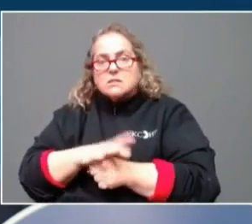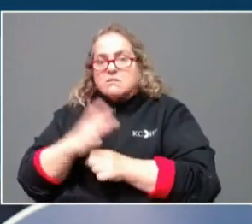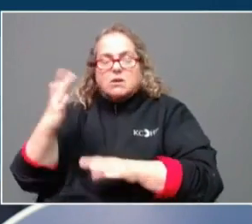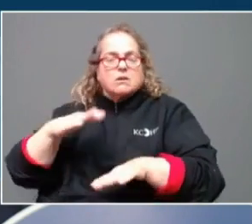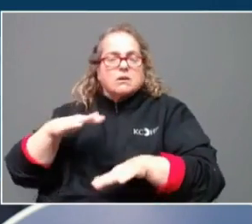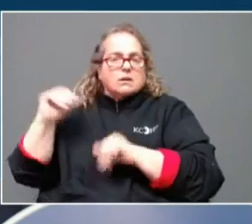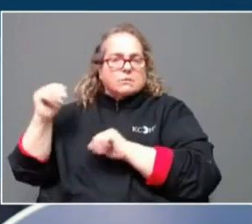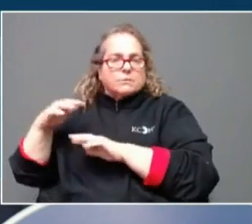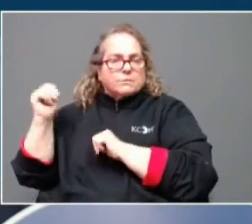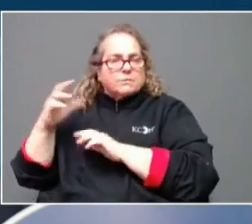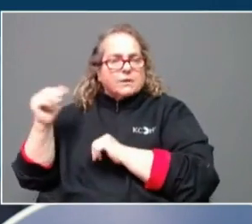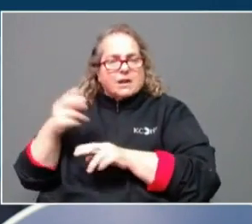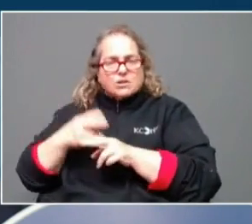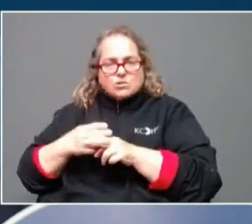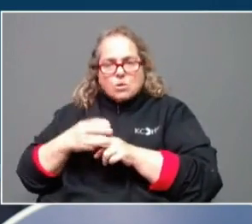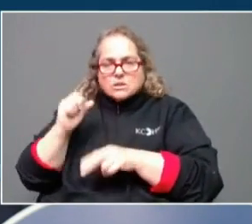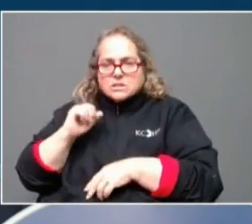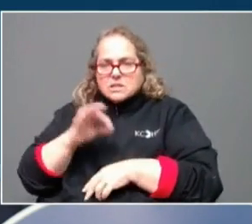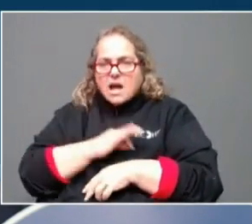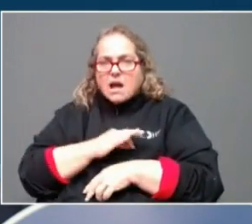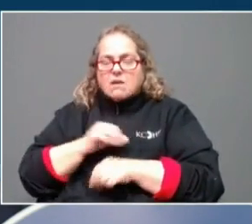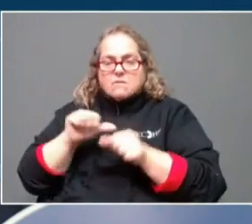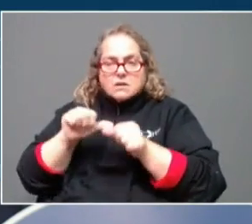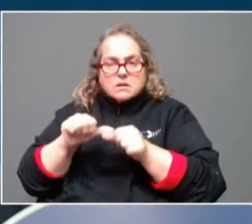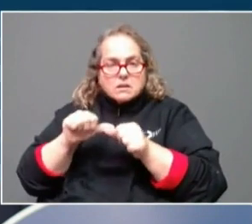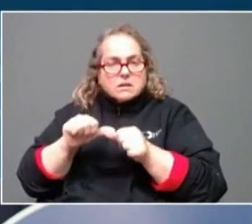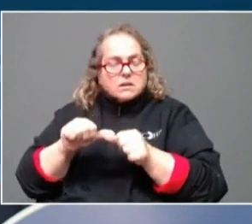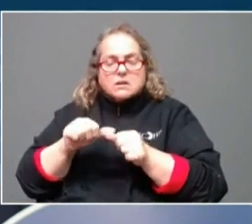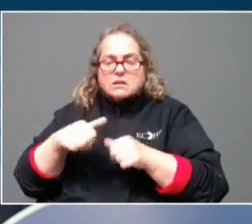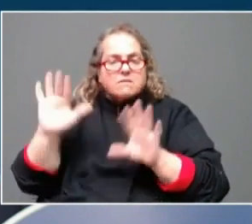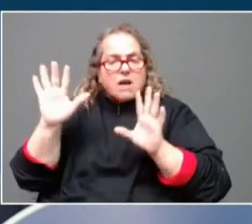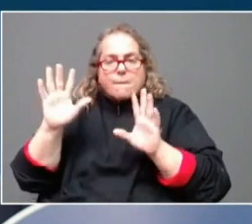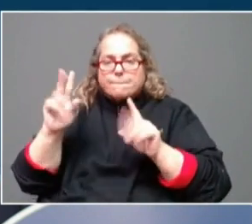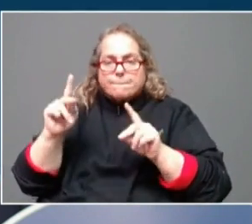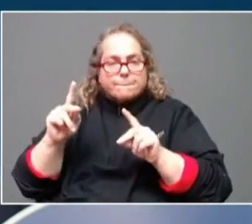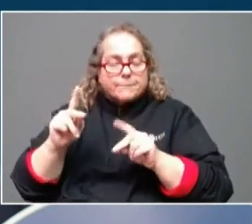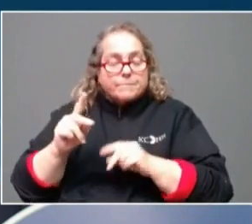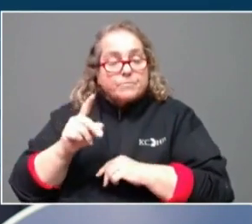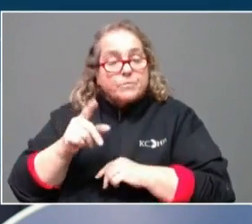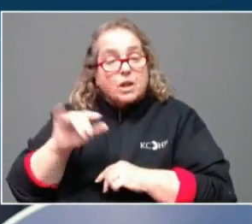that they face on a regular basis. They're also traumatized in a different